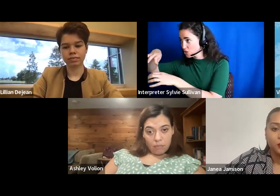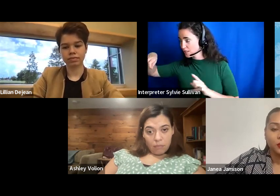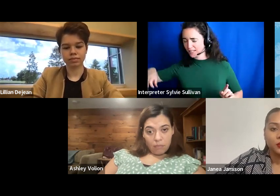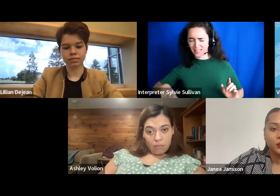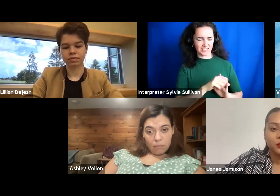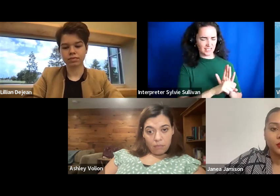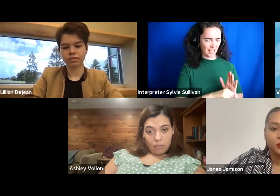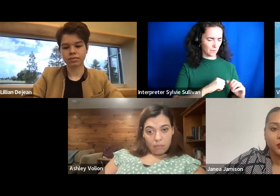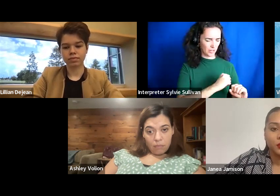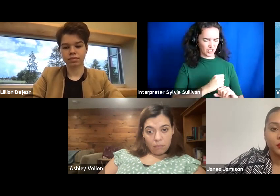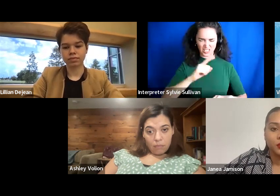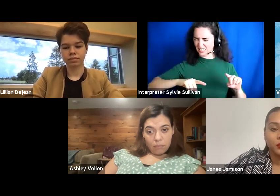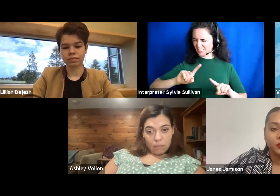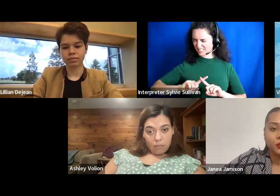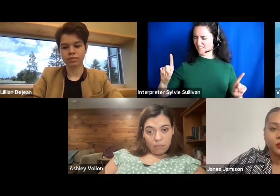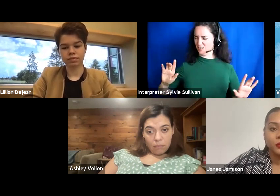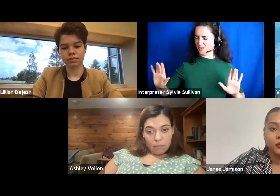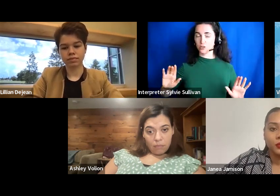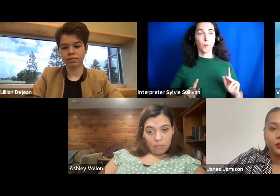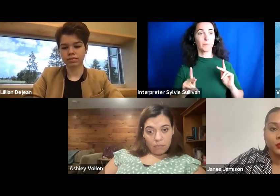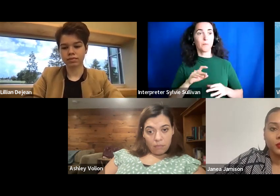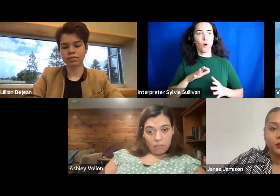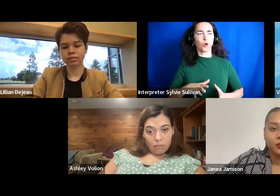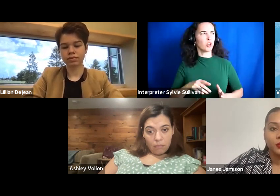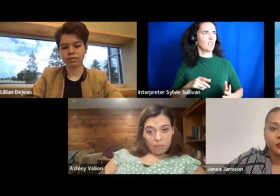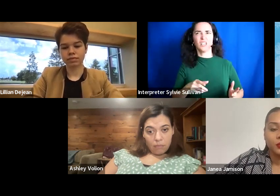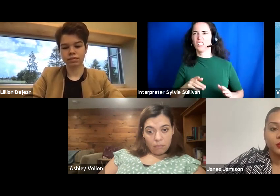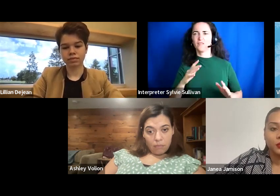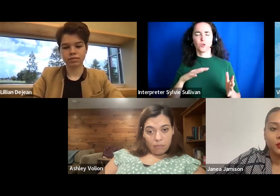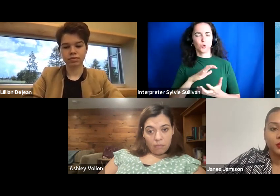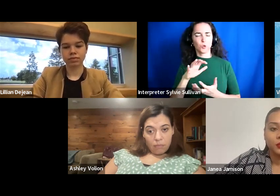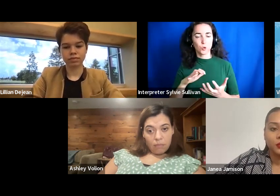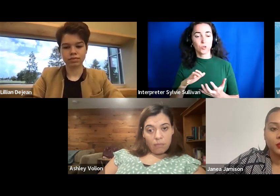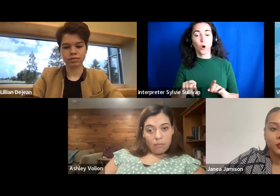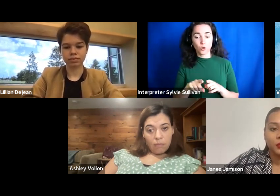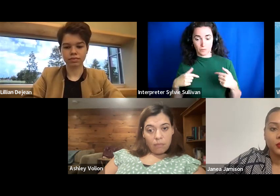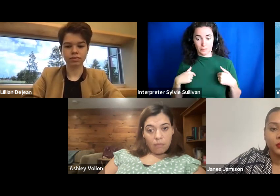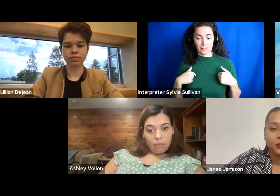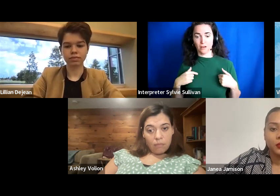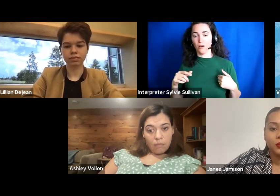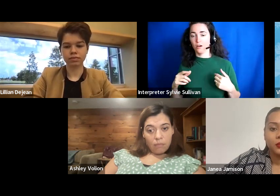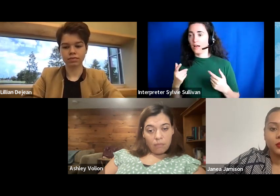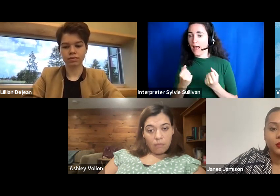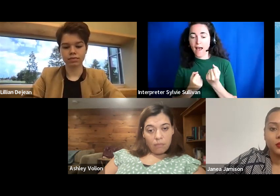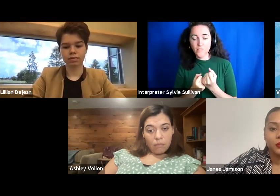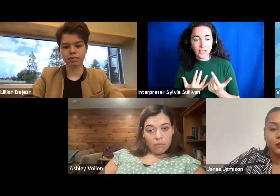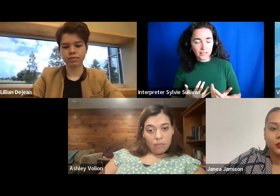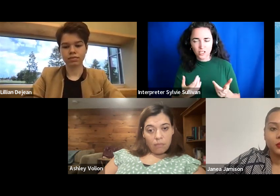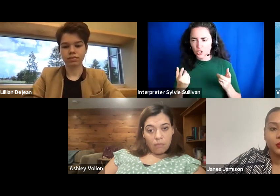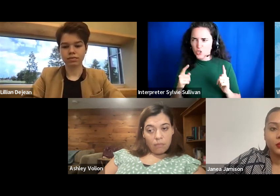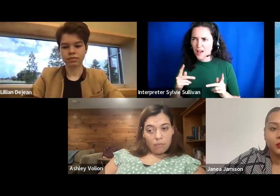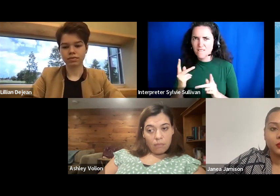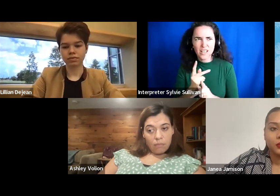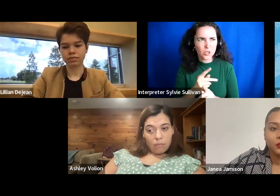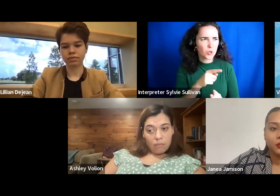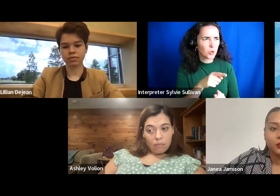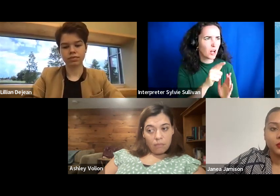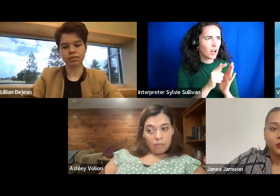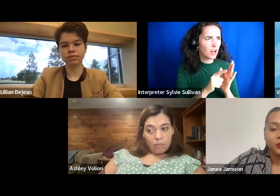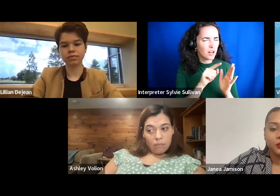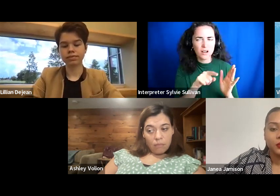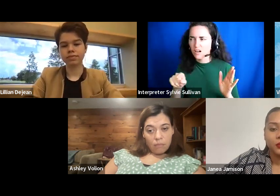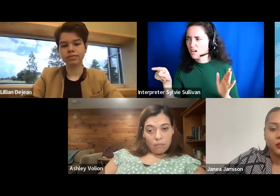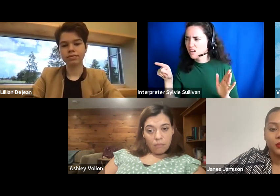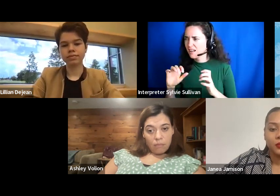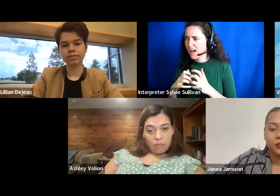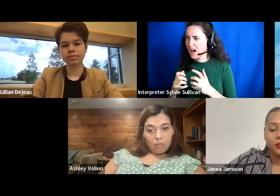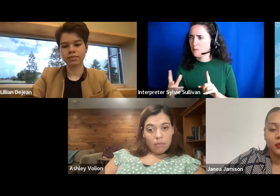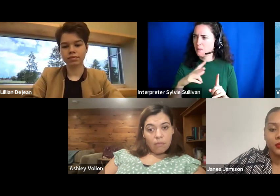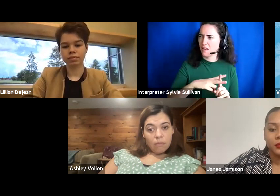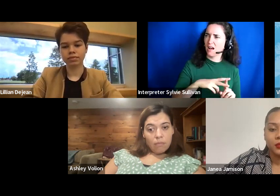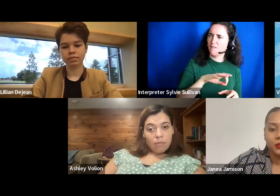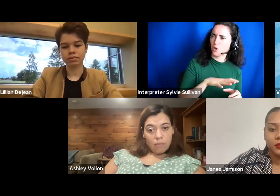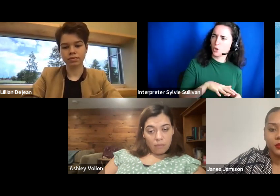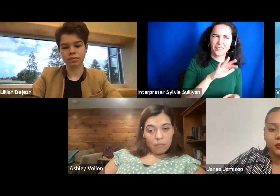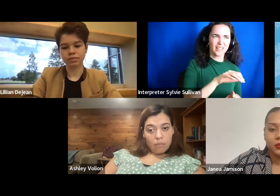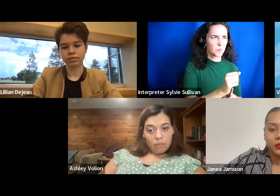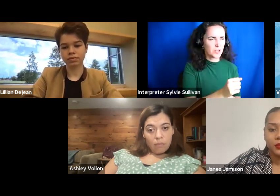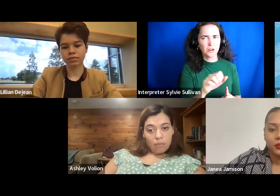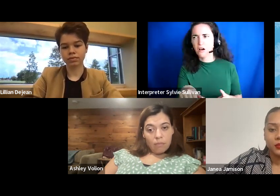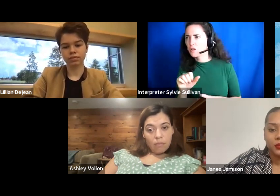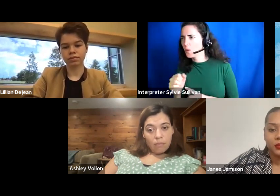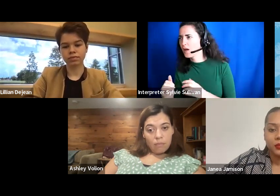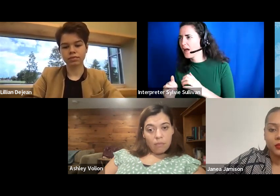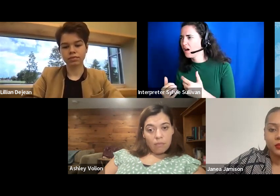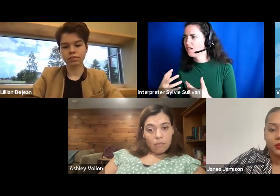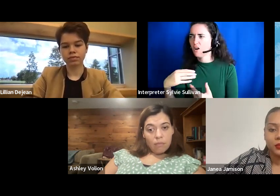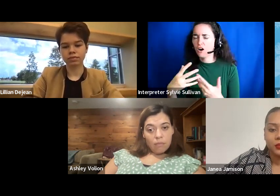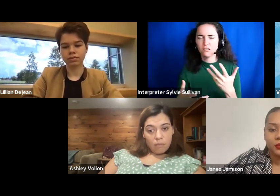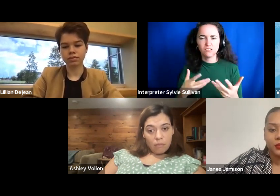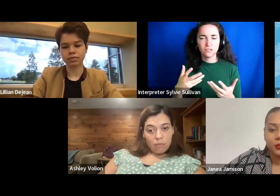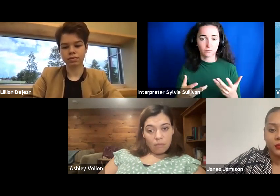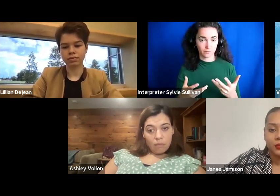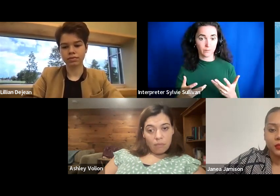It can be difficult for voters to navigate, let alone for advocates like myself, who are trying to kind of wrap our heads around voting laws, and how they apply to voters in whatever form of participation they want to